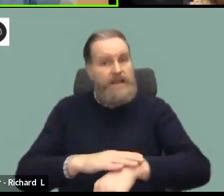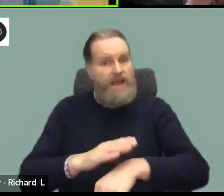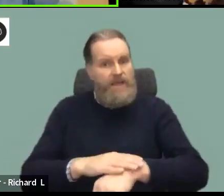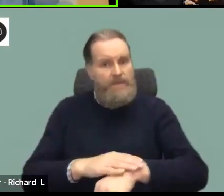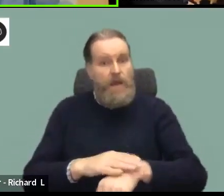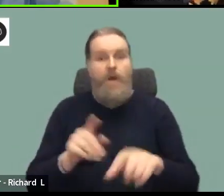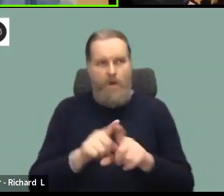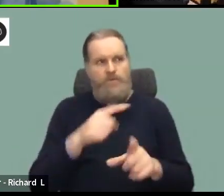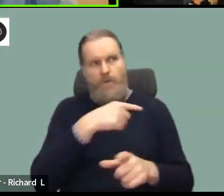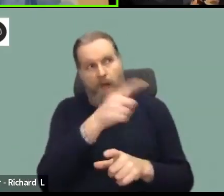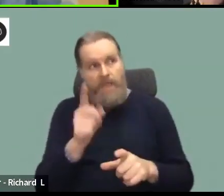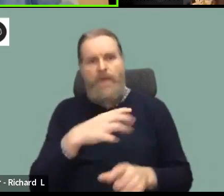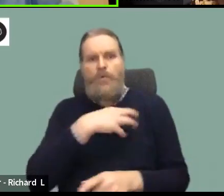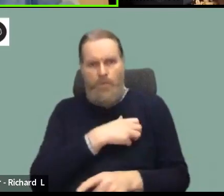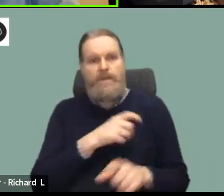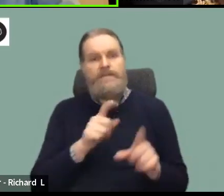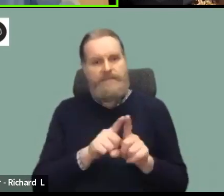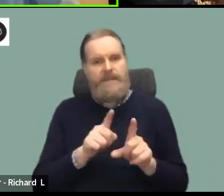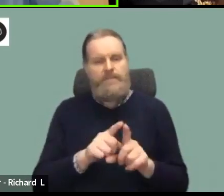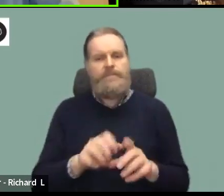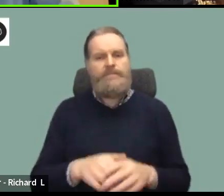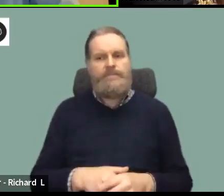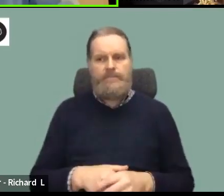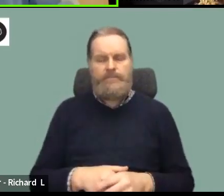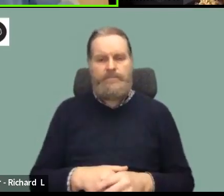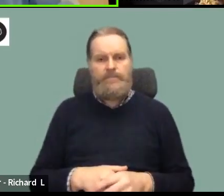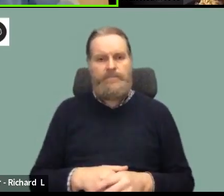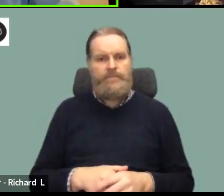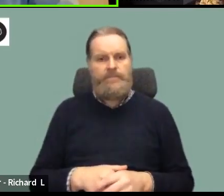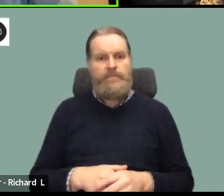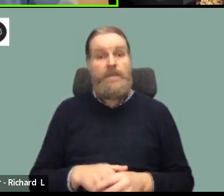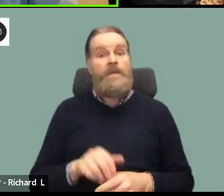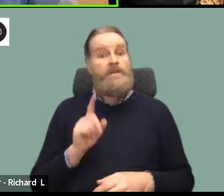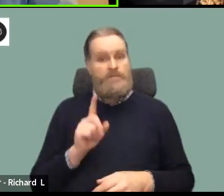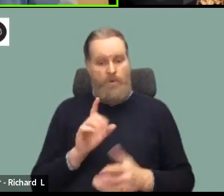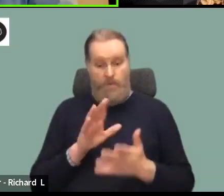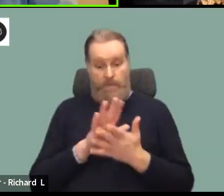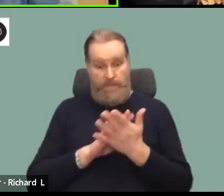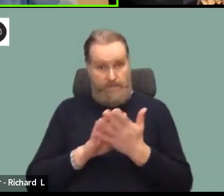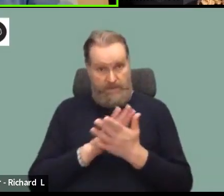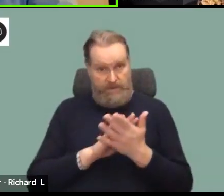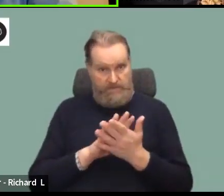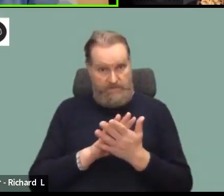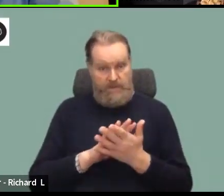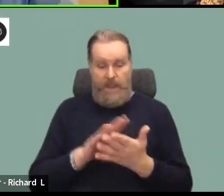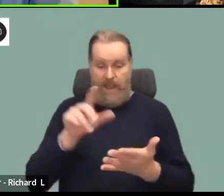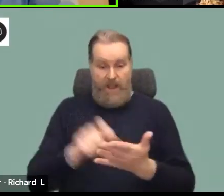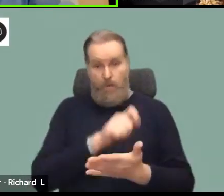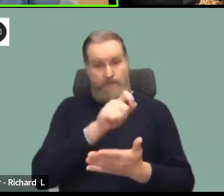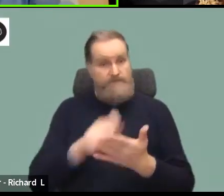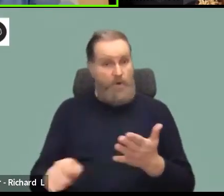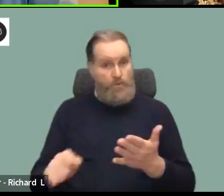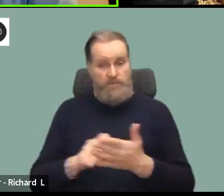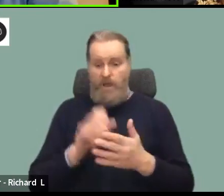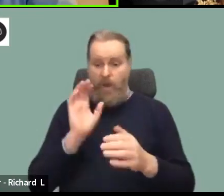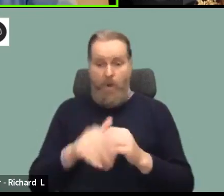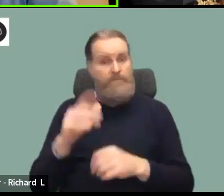as within pCs itself. So find the final thing I want So find the final thing I wanted to cover is that because there. ore I ore I hope what we've got across